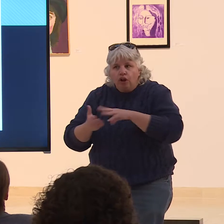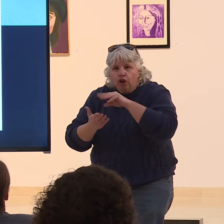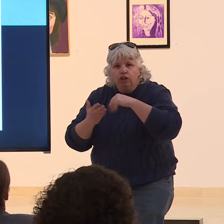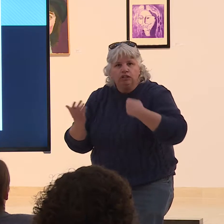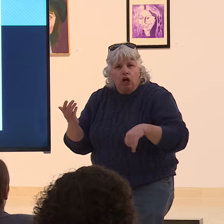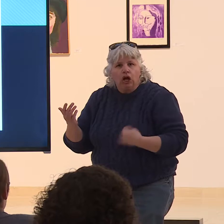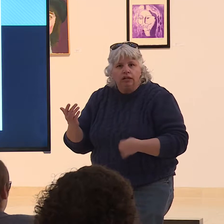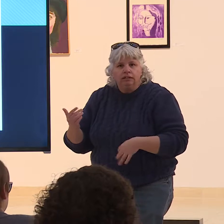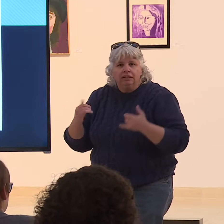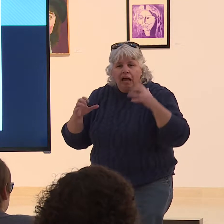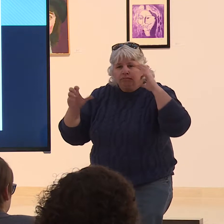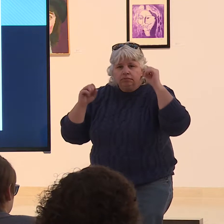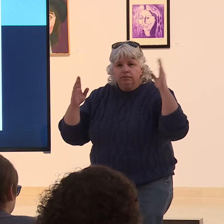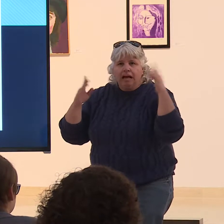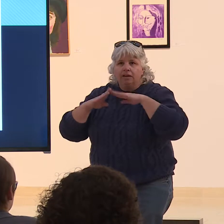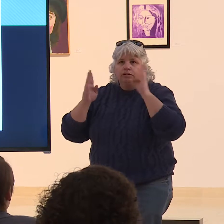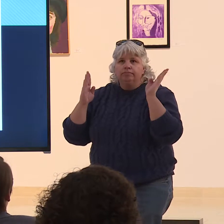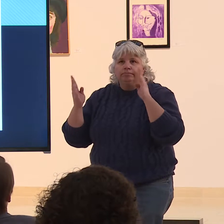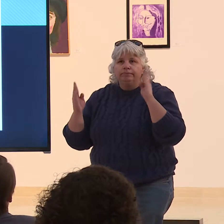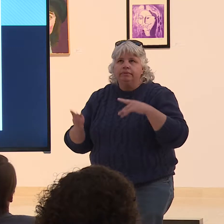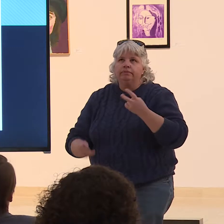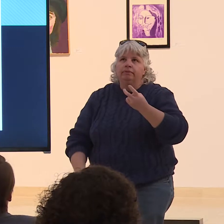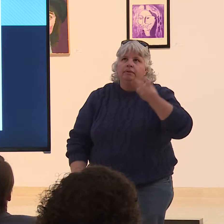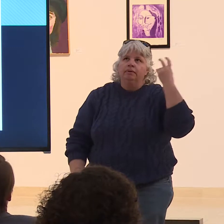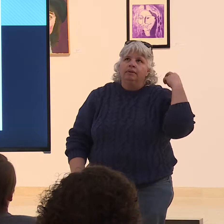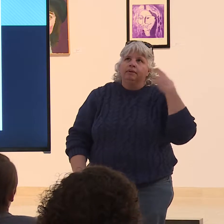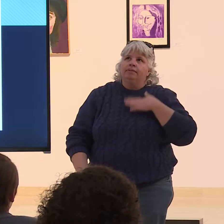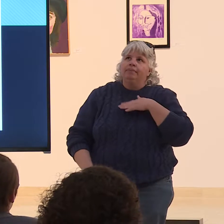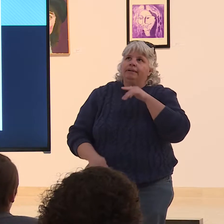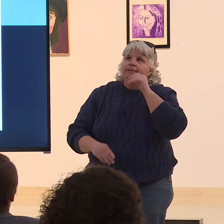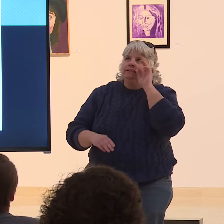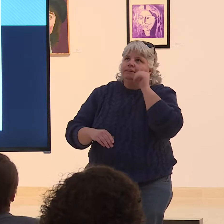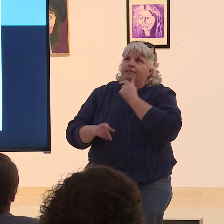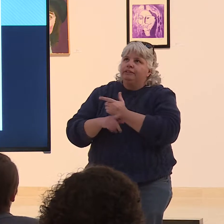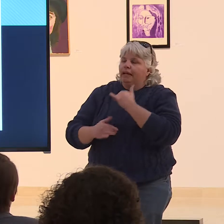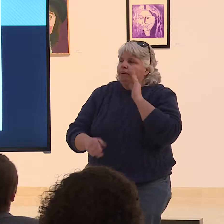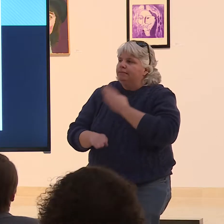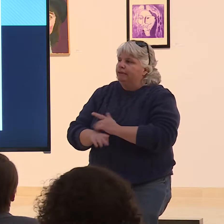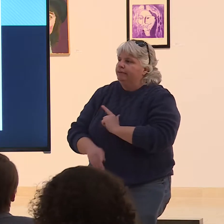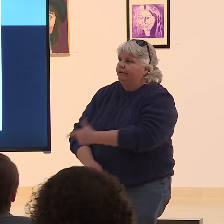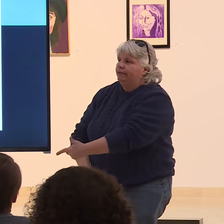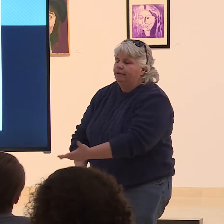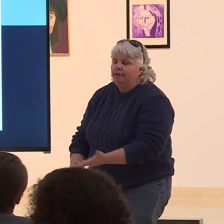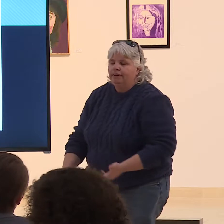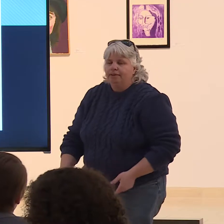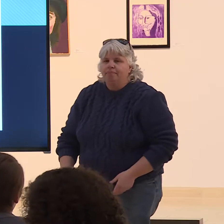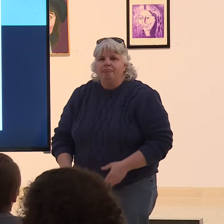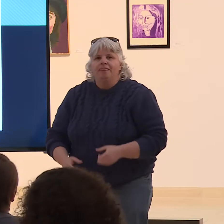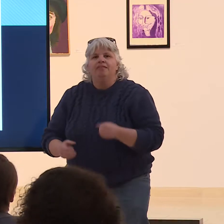So my son is hearing, really loud. I remember he used to play the guitar, and other people